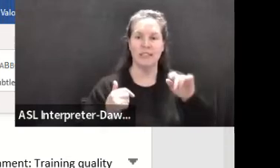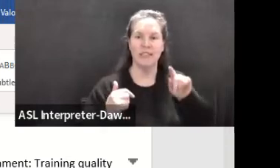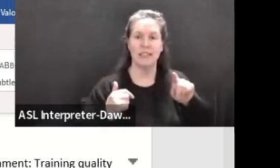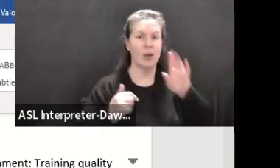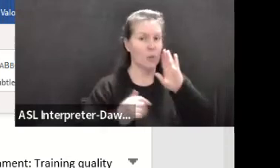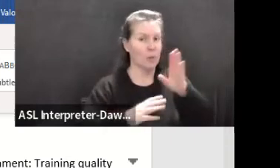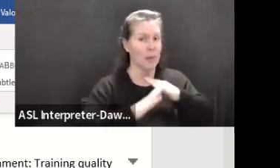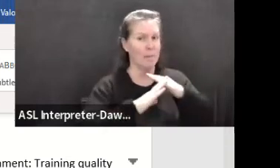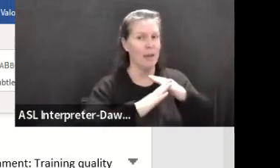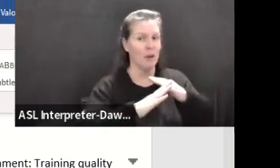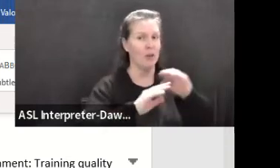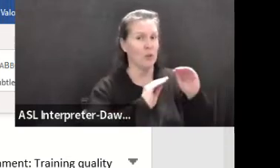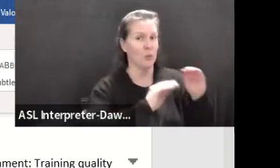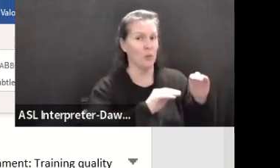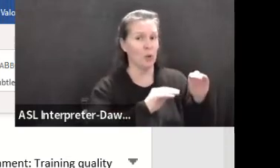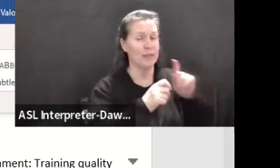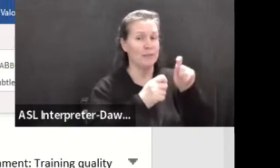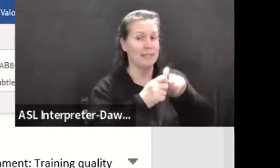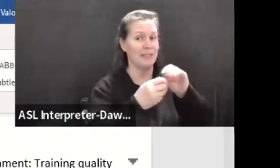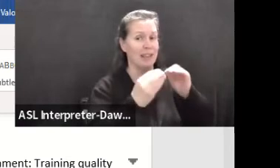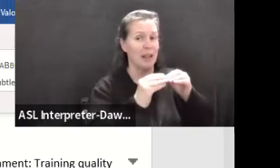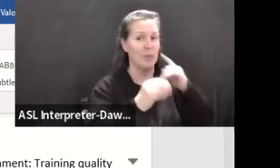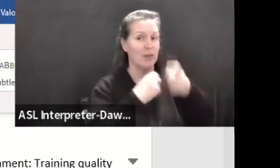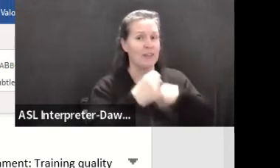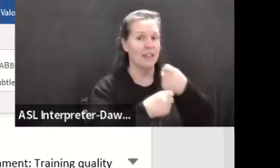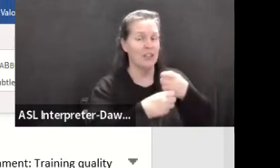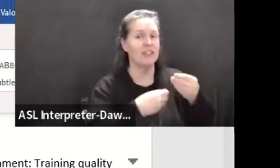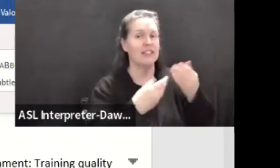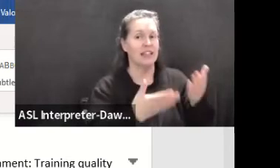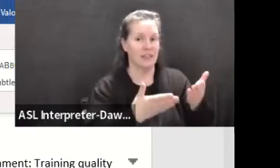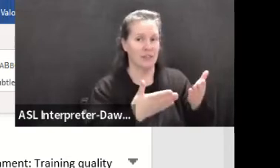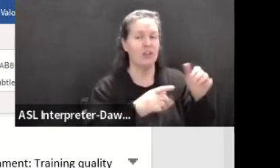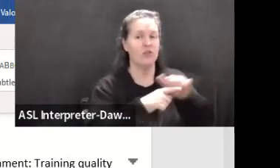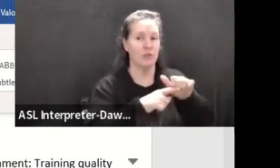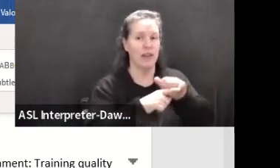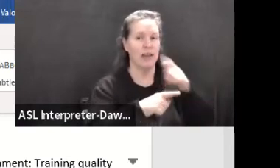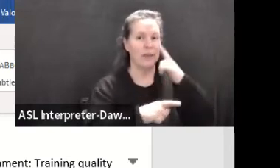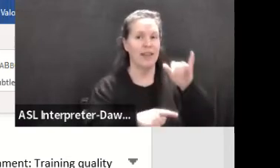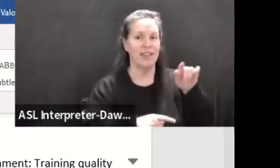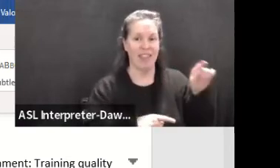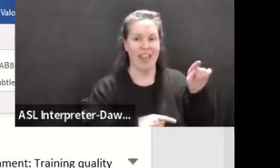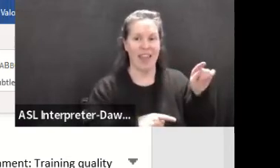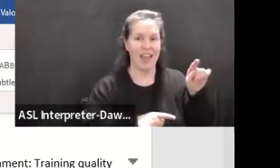you need X years of experience delivering training and health equity, because that's a narrow group of people.